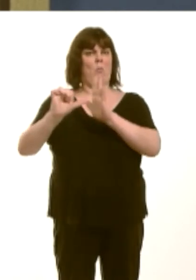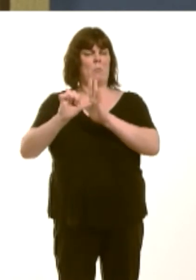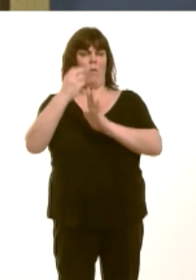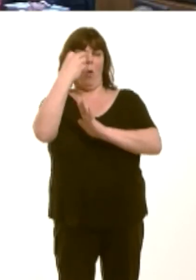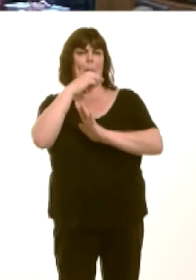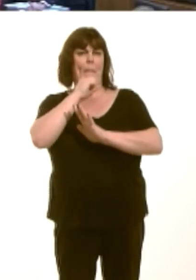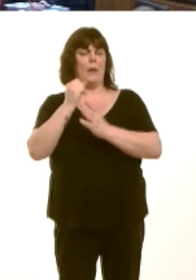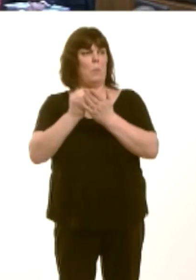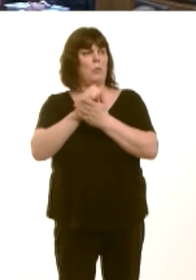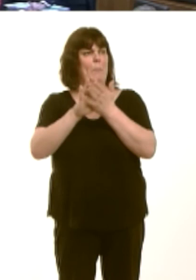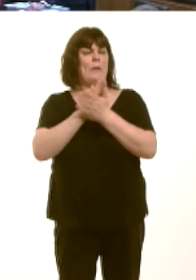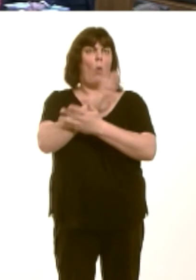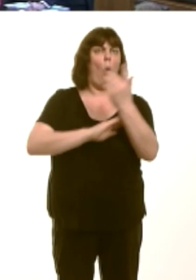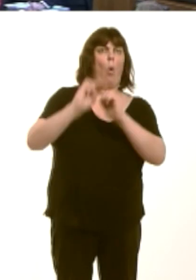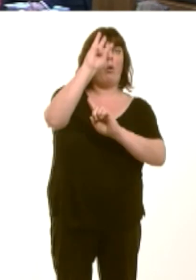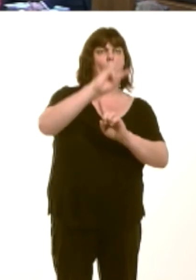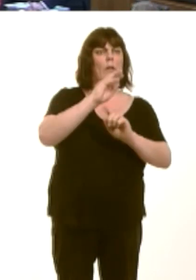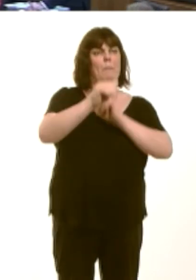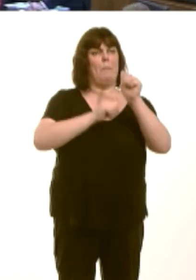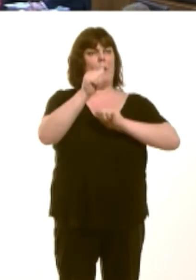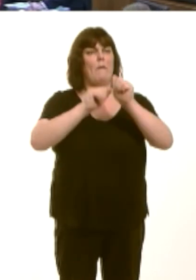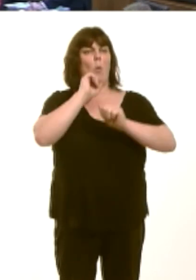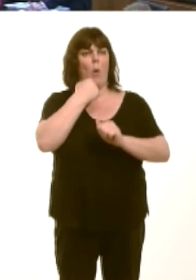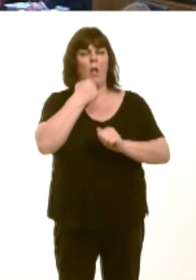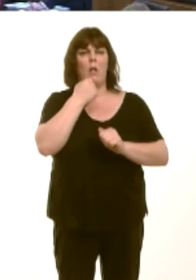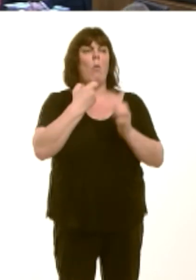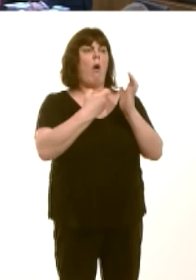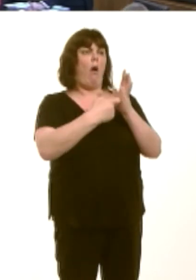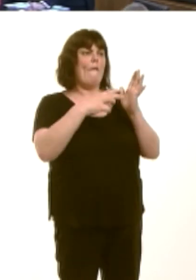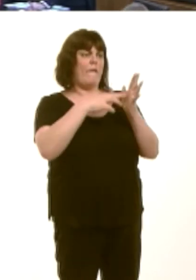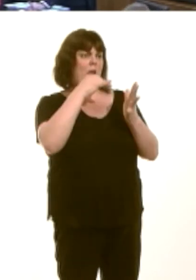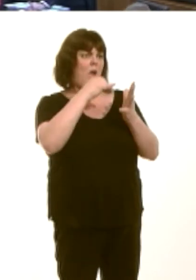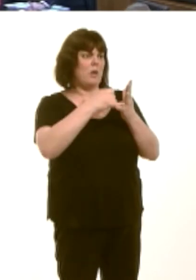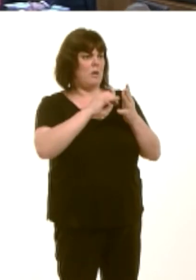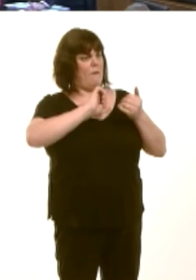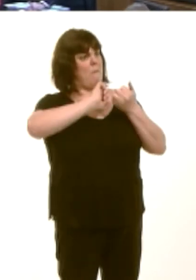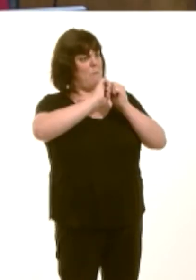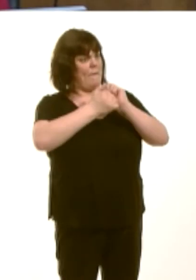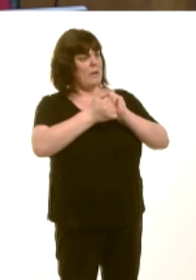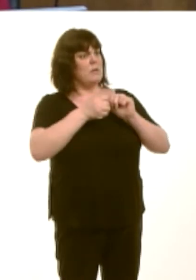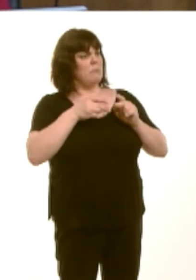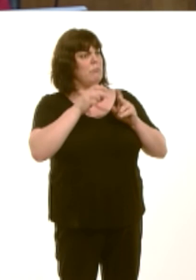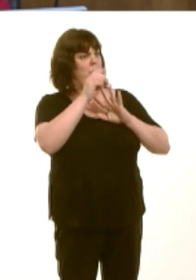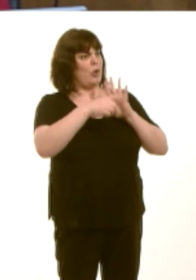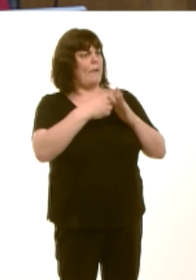Carwyn Jones: Well, RVS has set up a befriending scheme for men, working with rugby clubs across the UK.